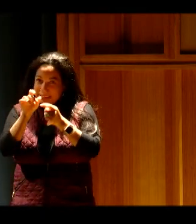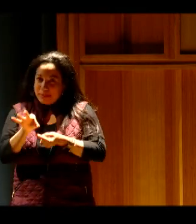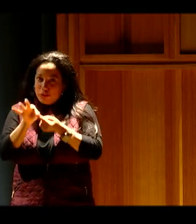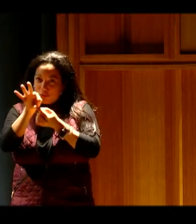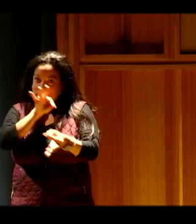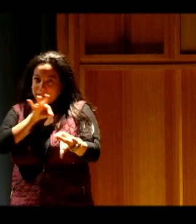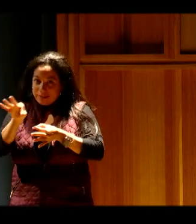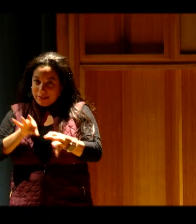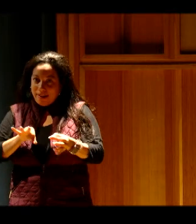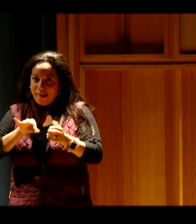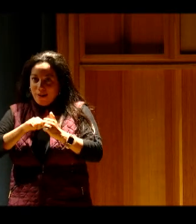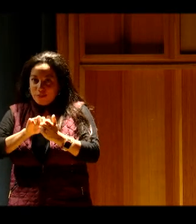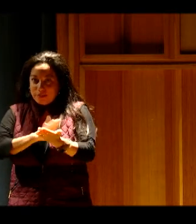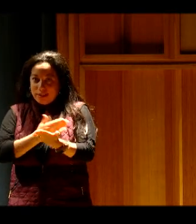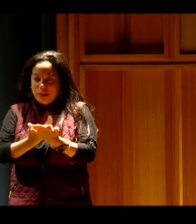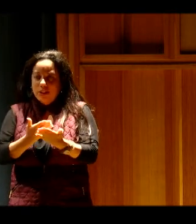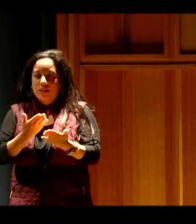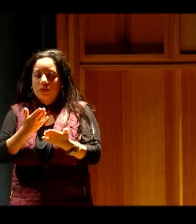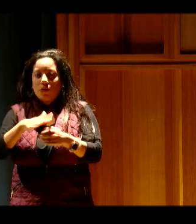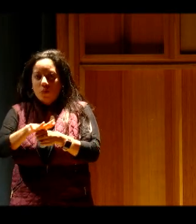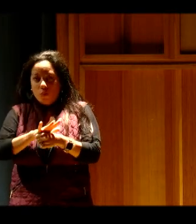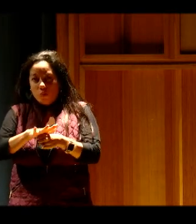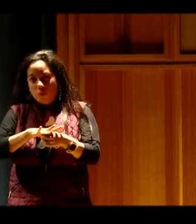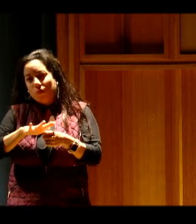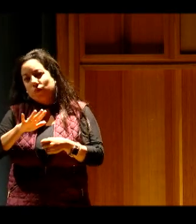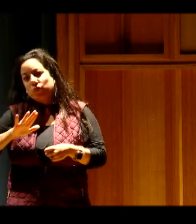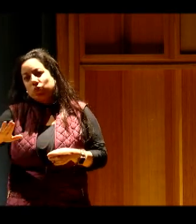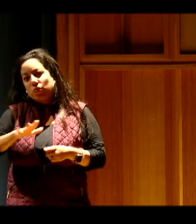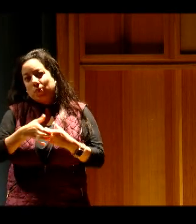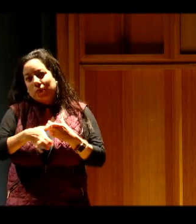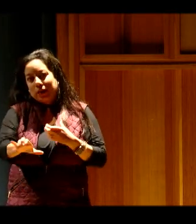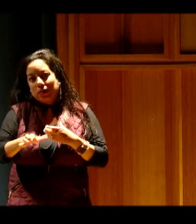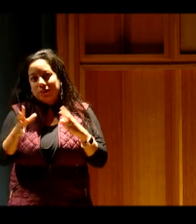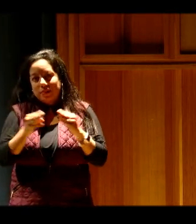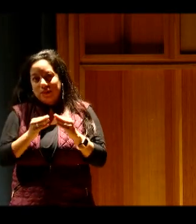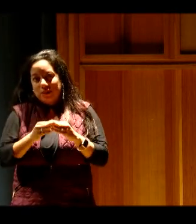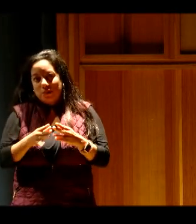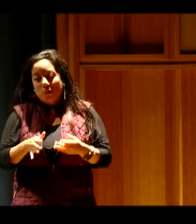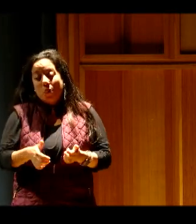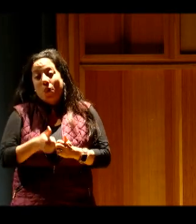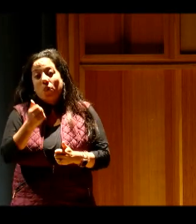how to get to the site of your breakout session because in most cases they will be happening in institutions